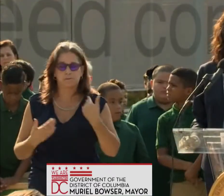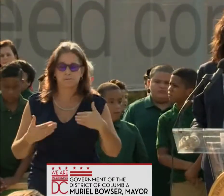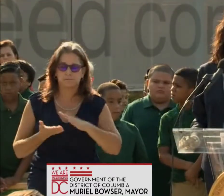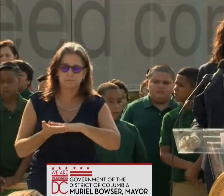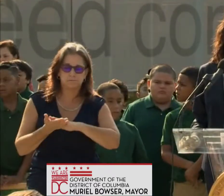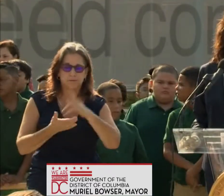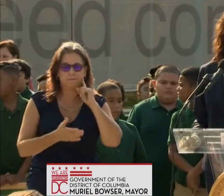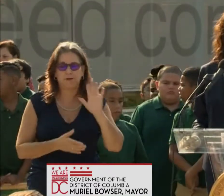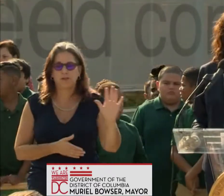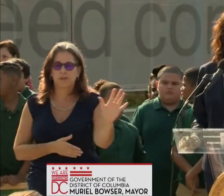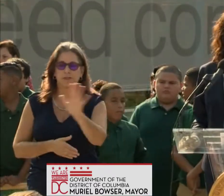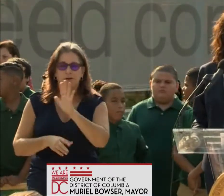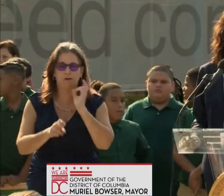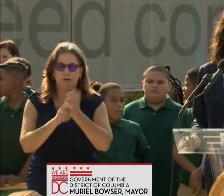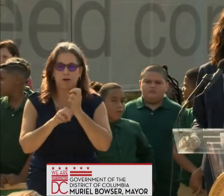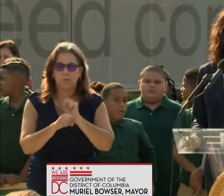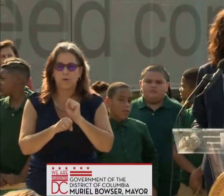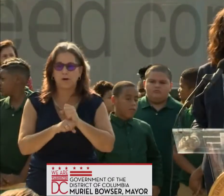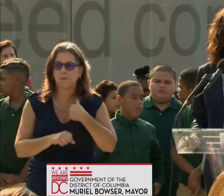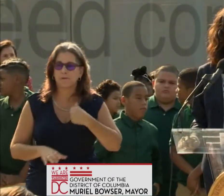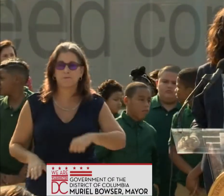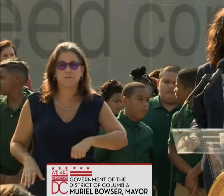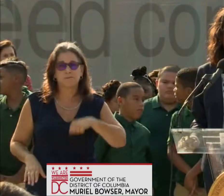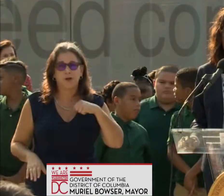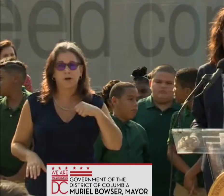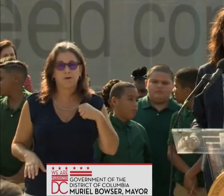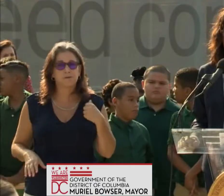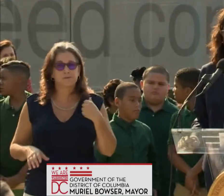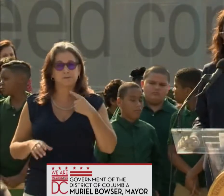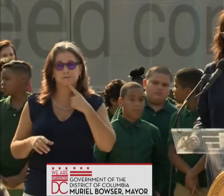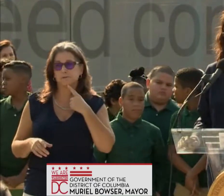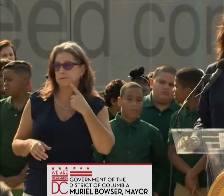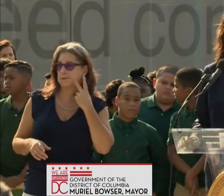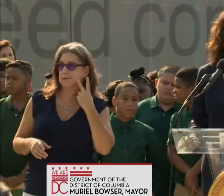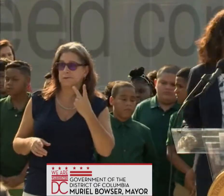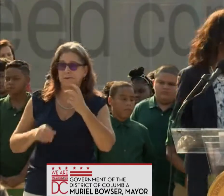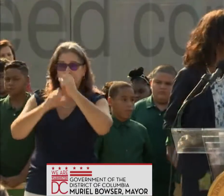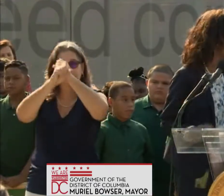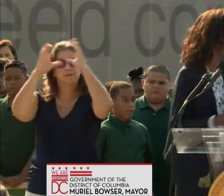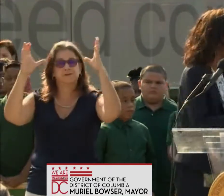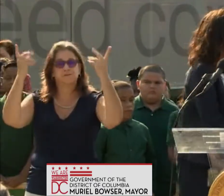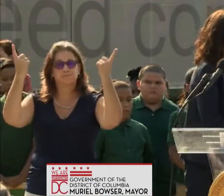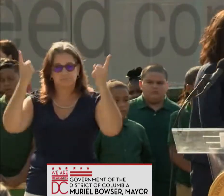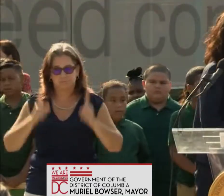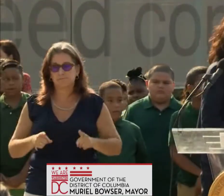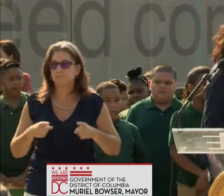exceptional vision to serve the people who live here thank you thank you thank